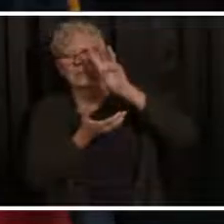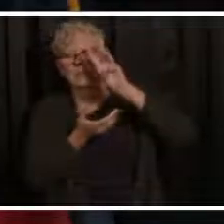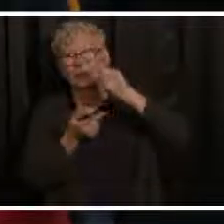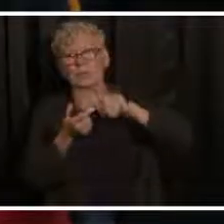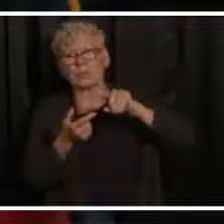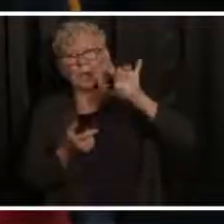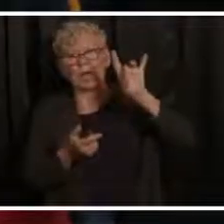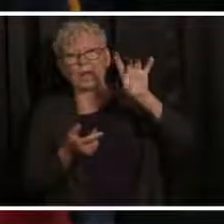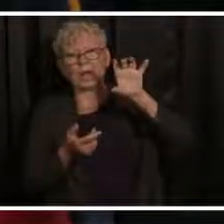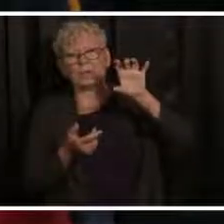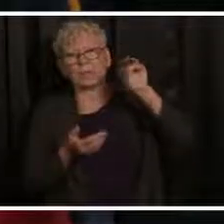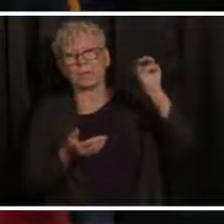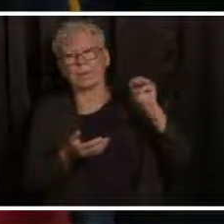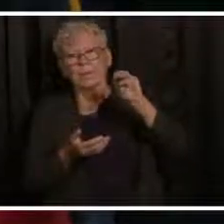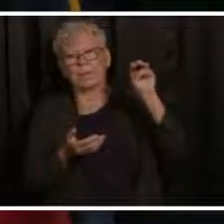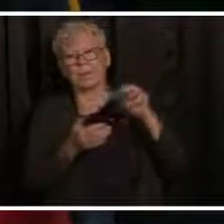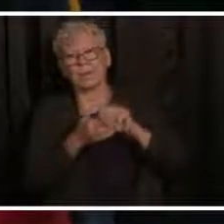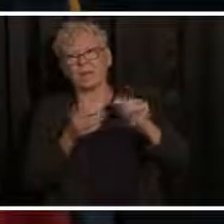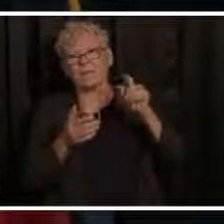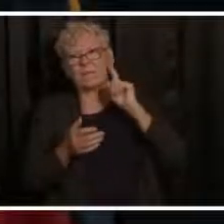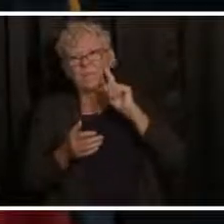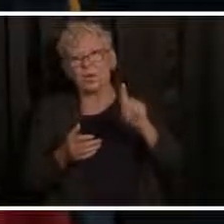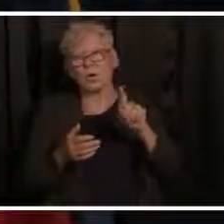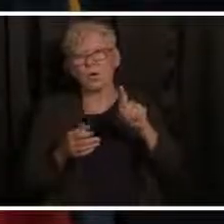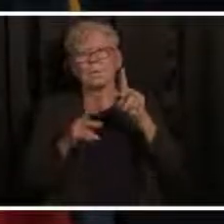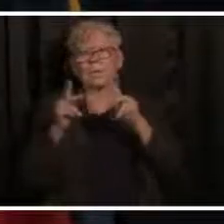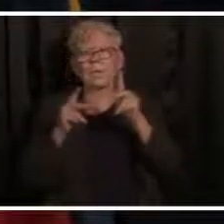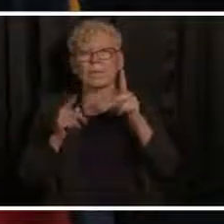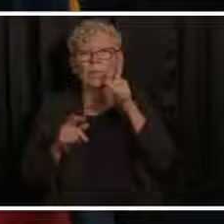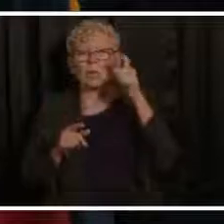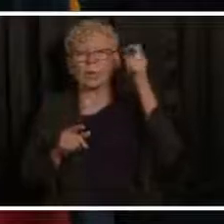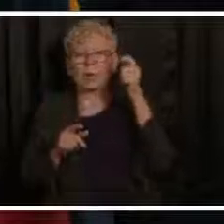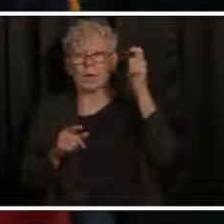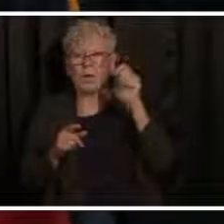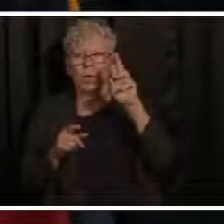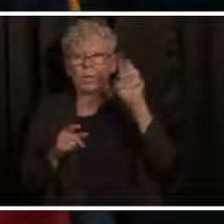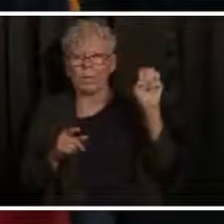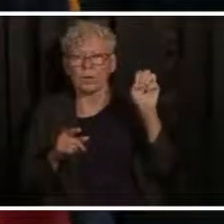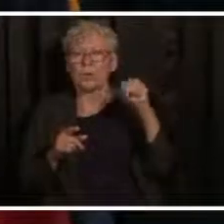things. In fact, our uh back to work Jumpstart program helped